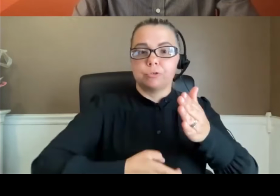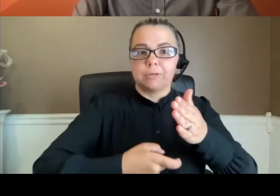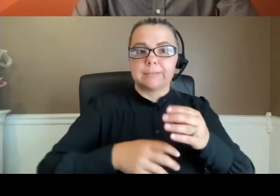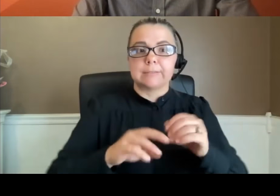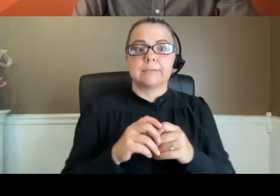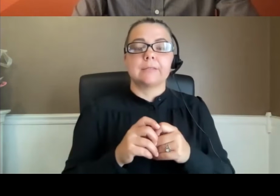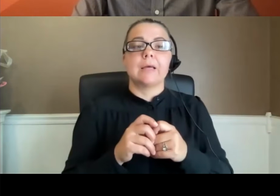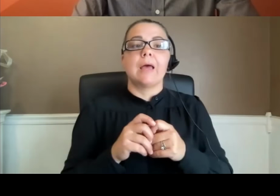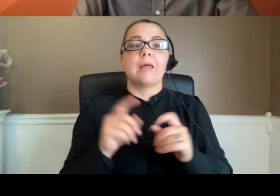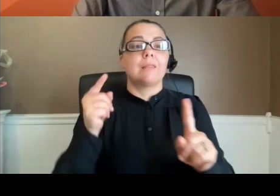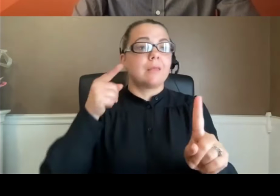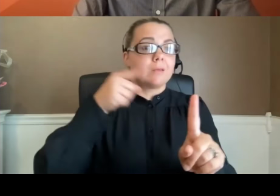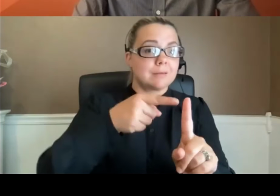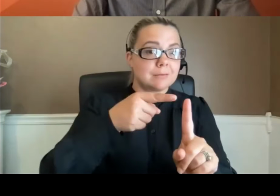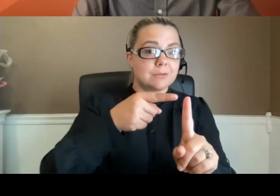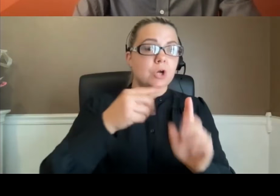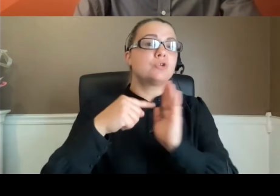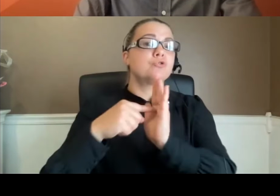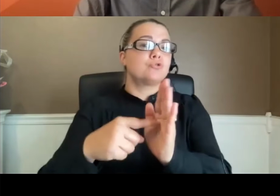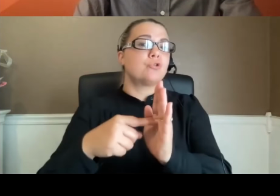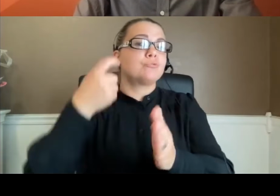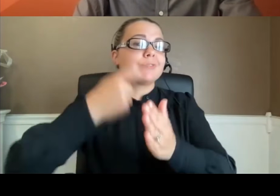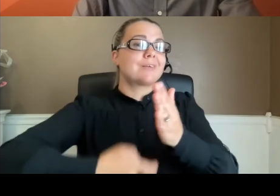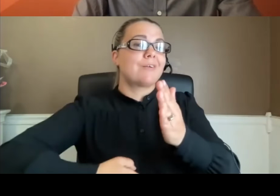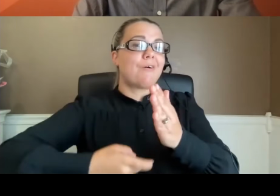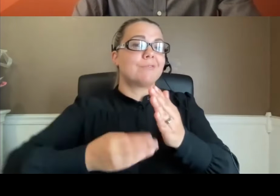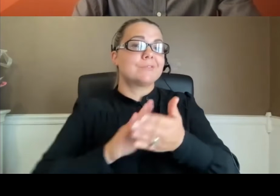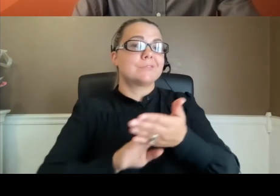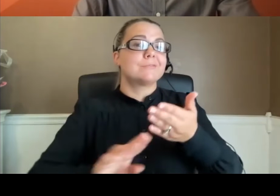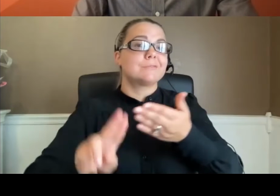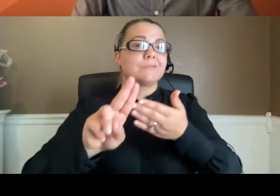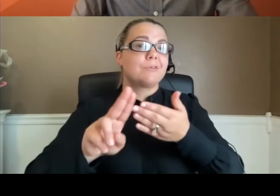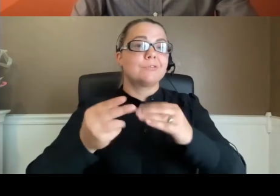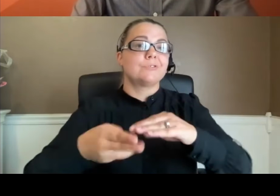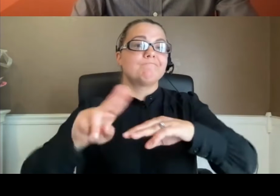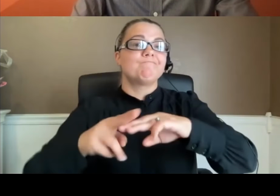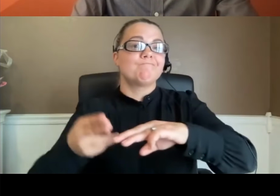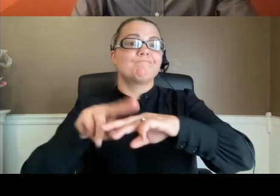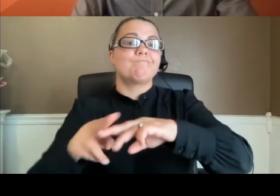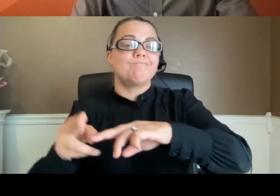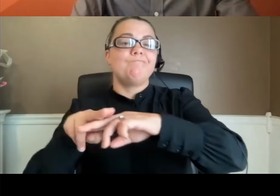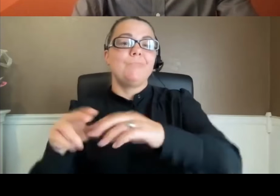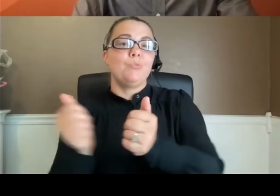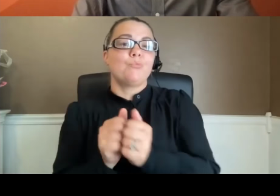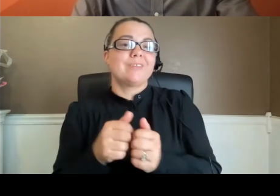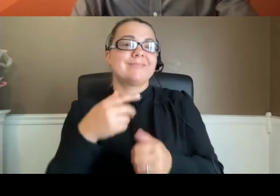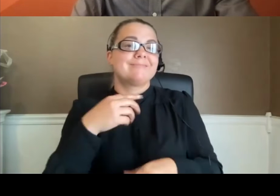that shows the cost of college rising over time. The graph compares three types of colleges